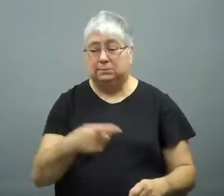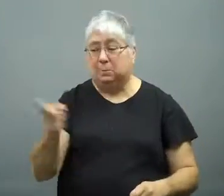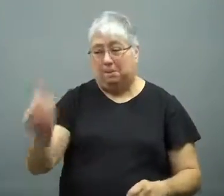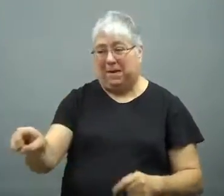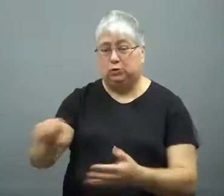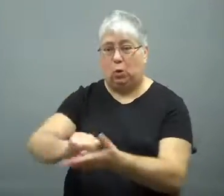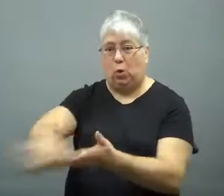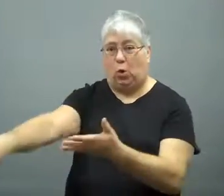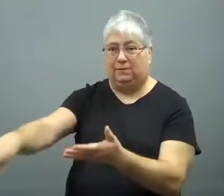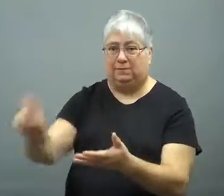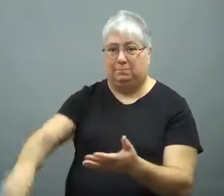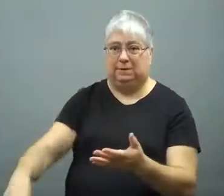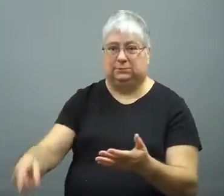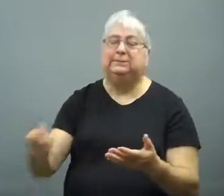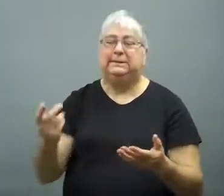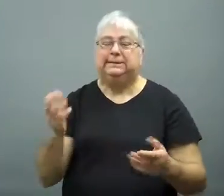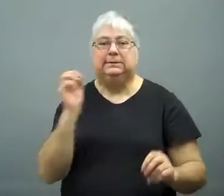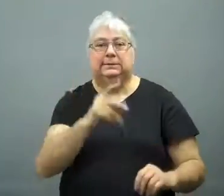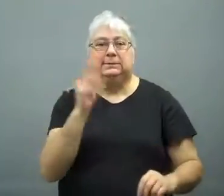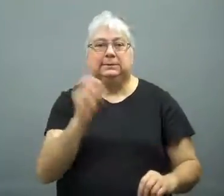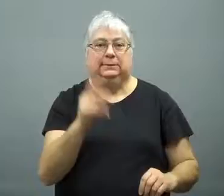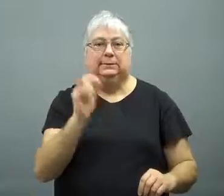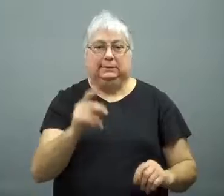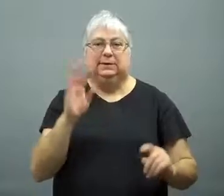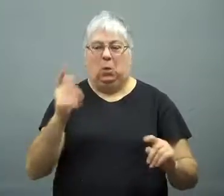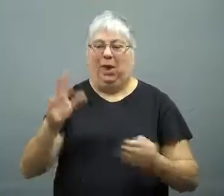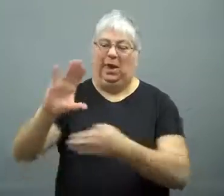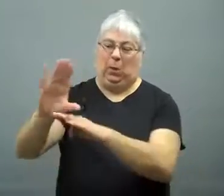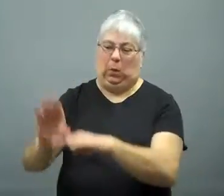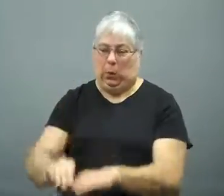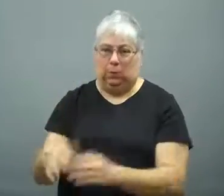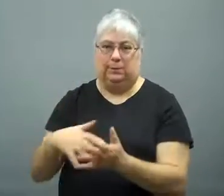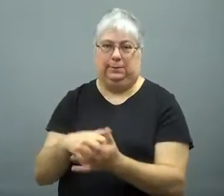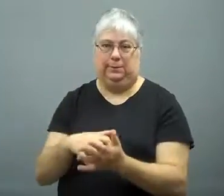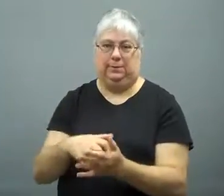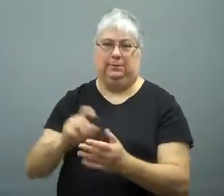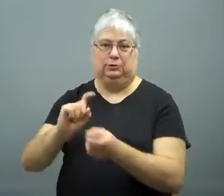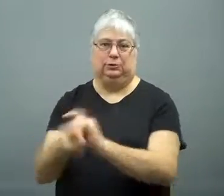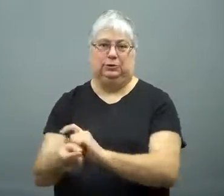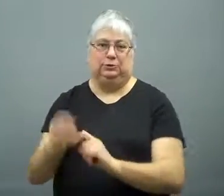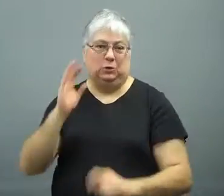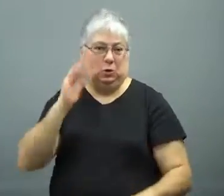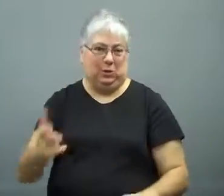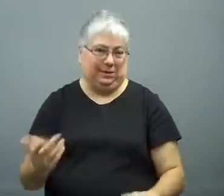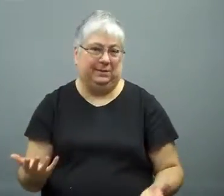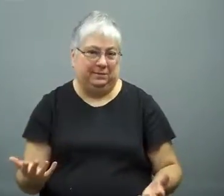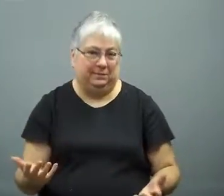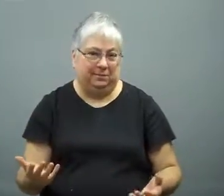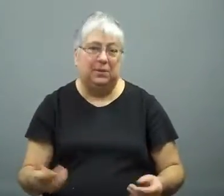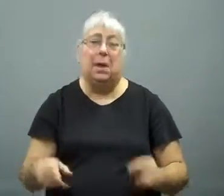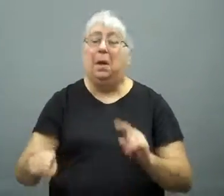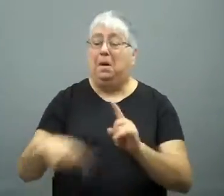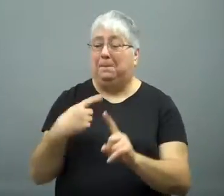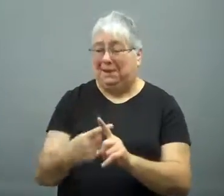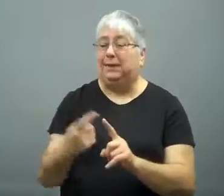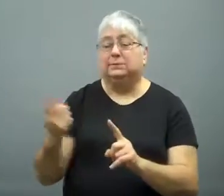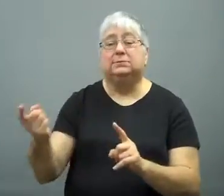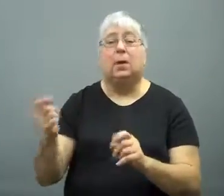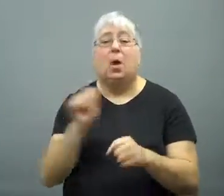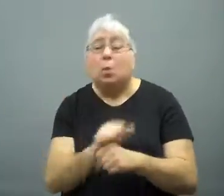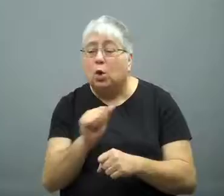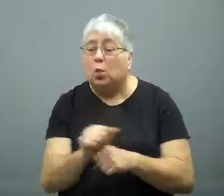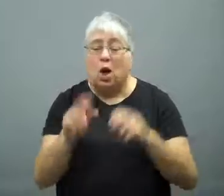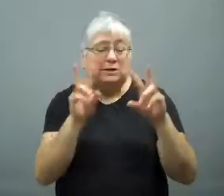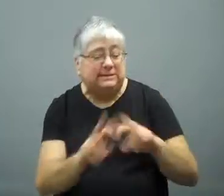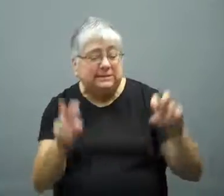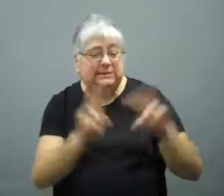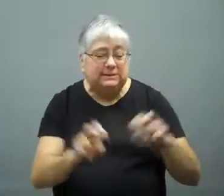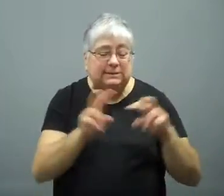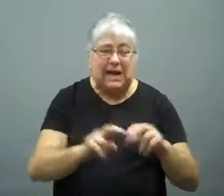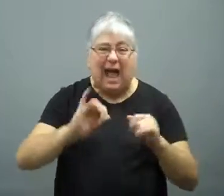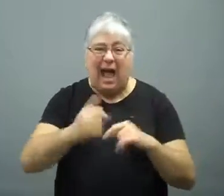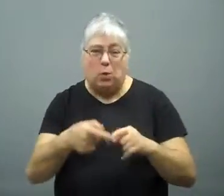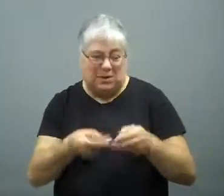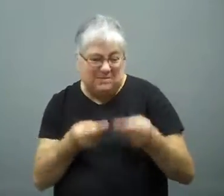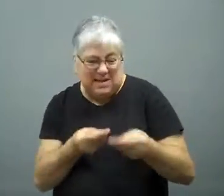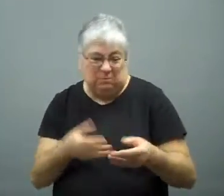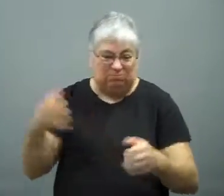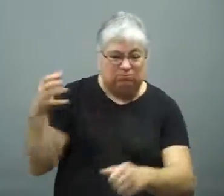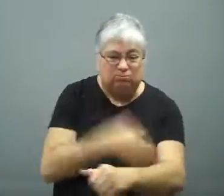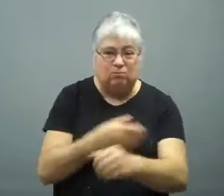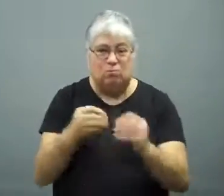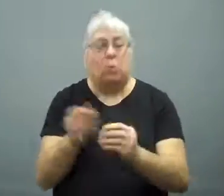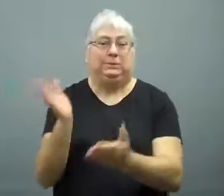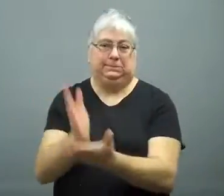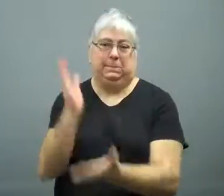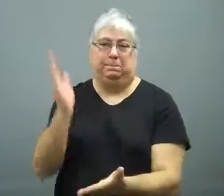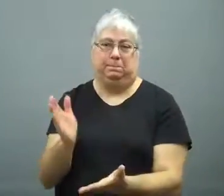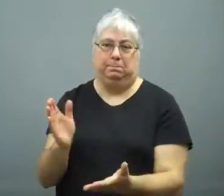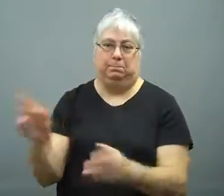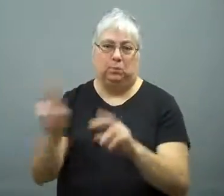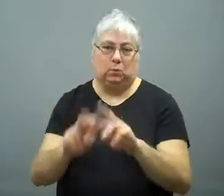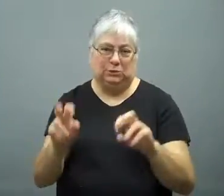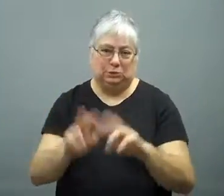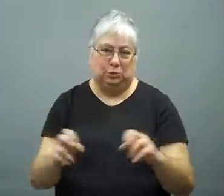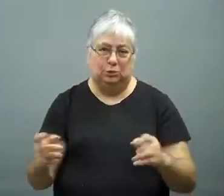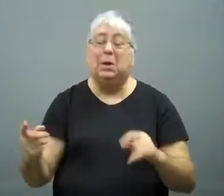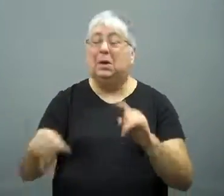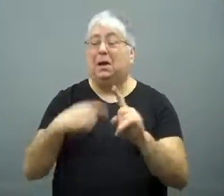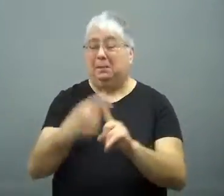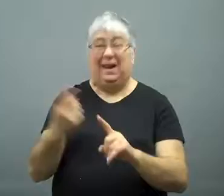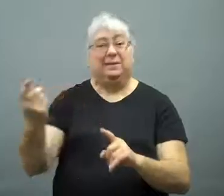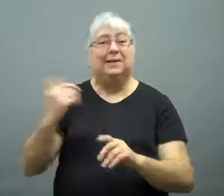This is to be deactivated. Enrichment research has to stop.